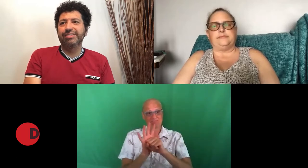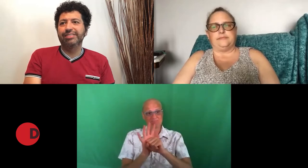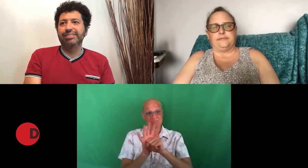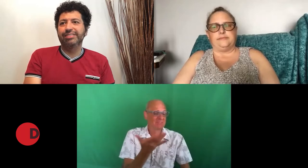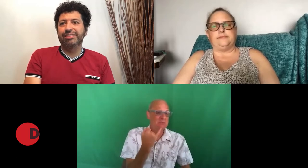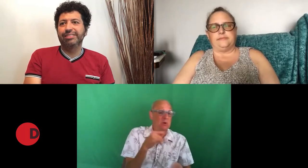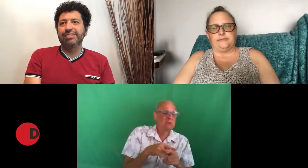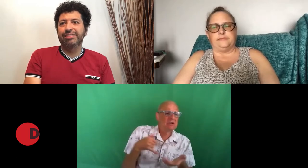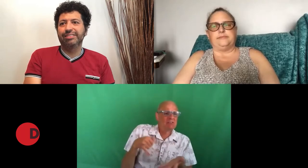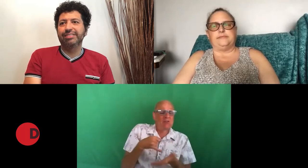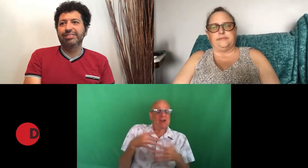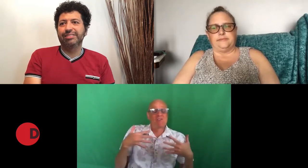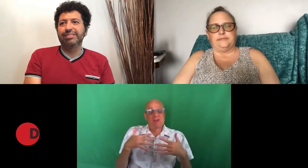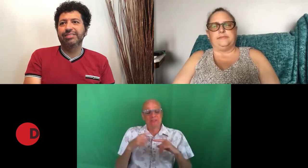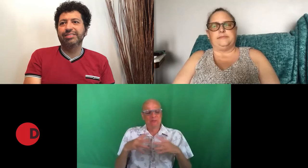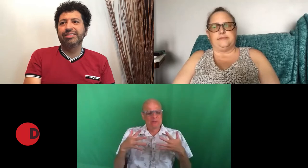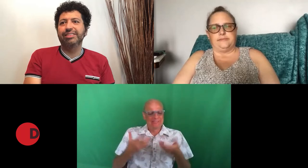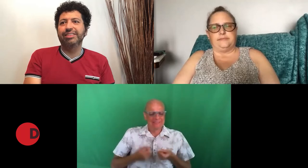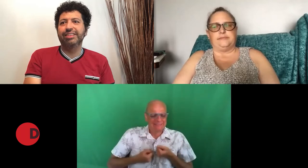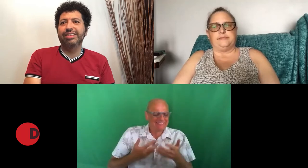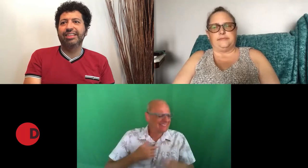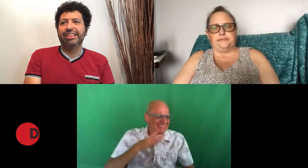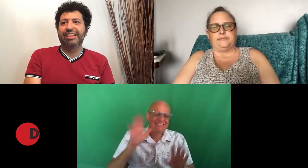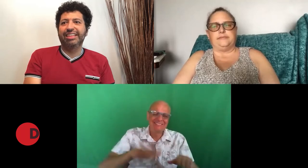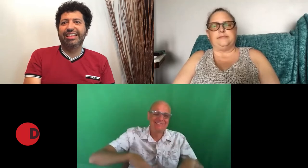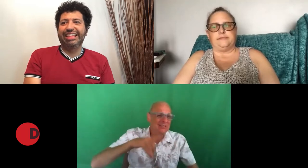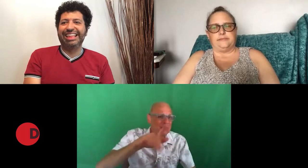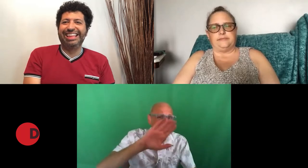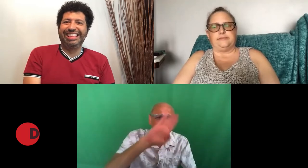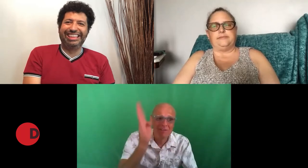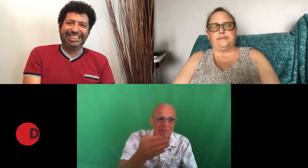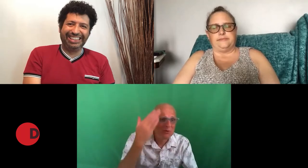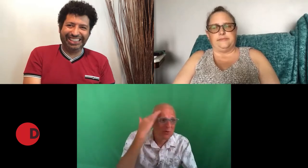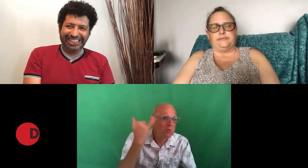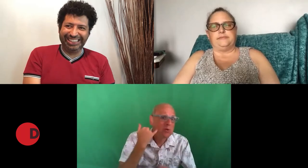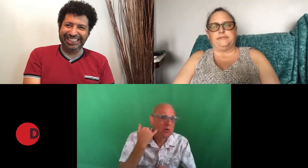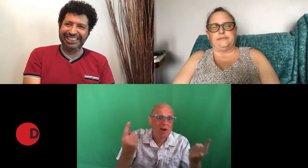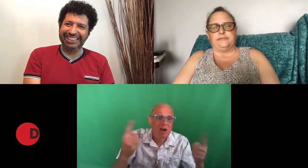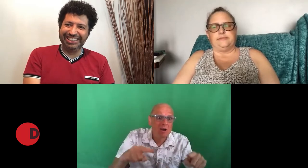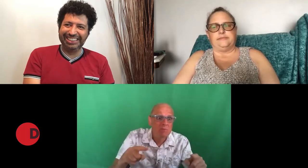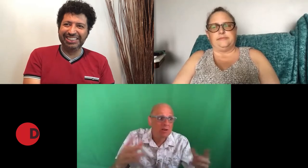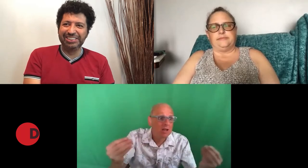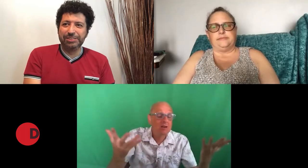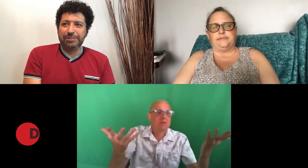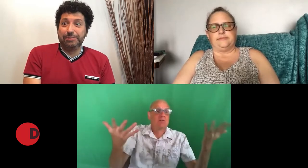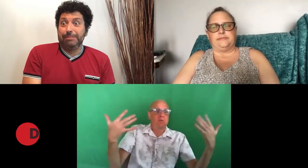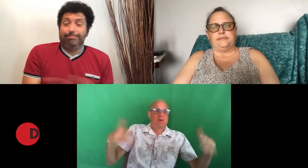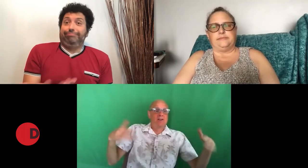Juan was reluctant but we figured it out, you never know what would happen, and it happened!